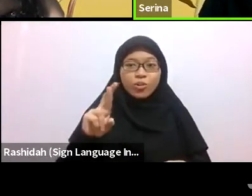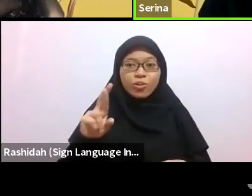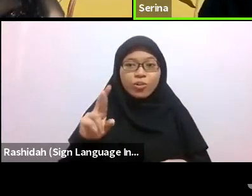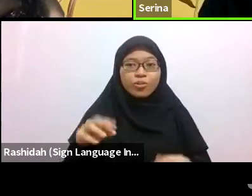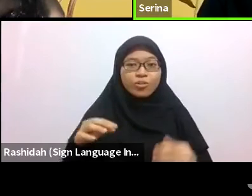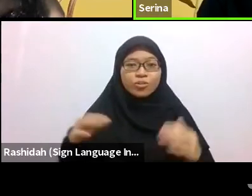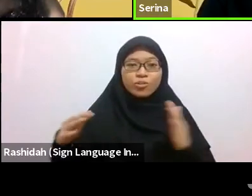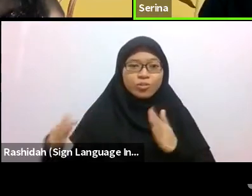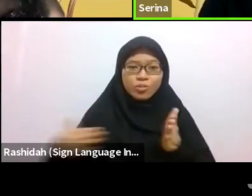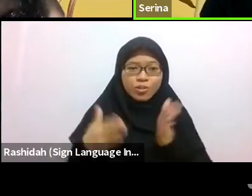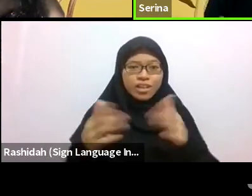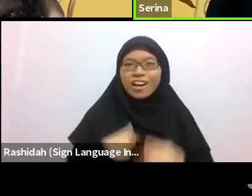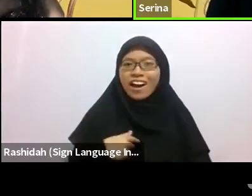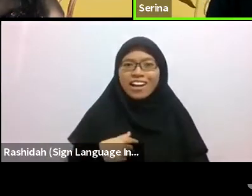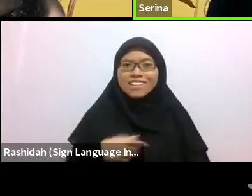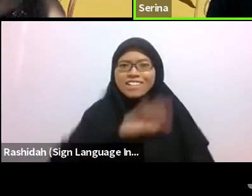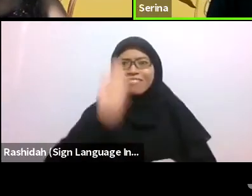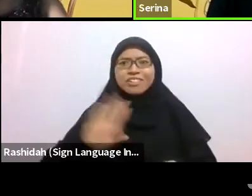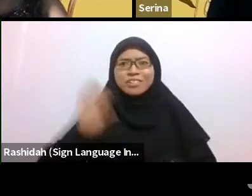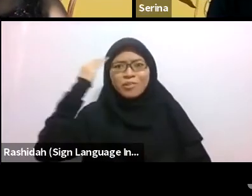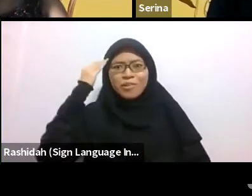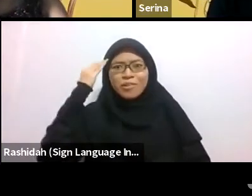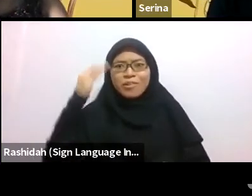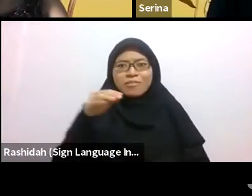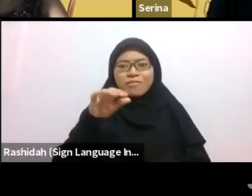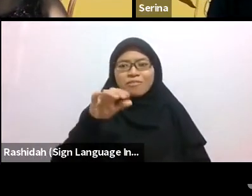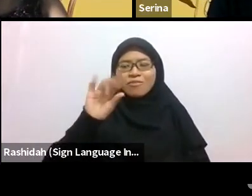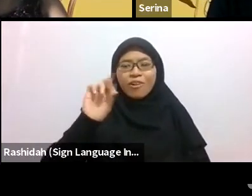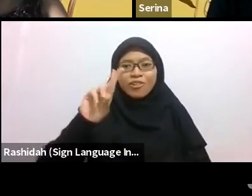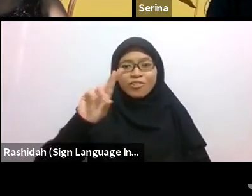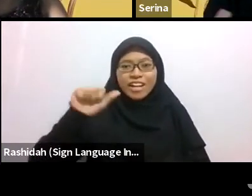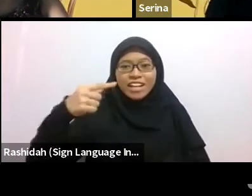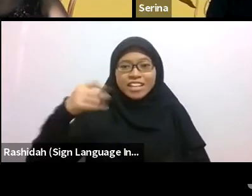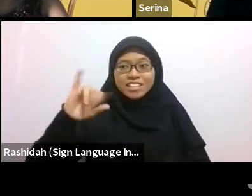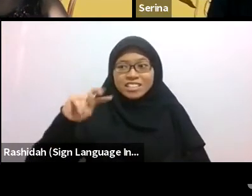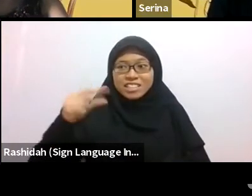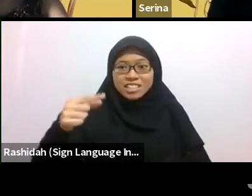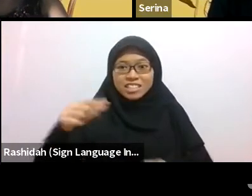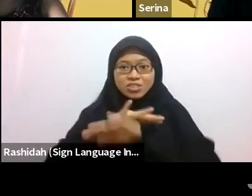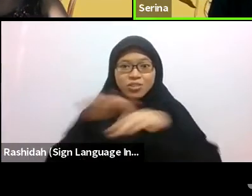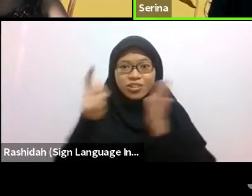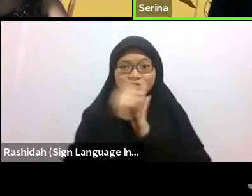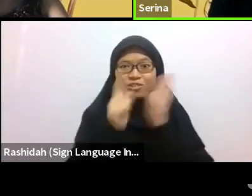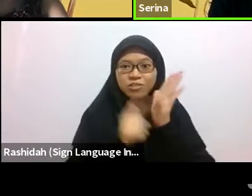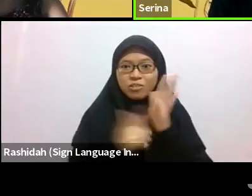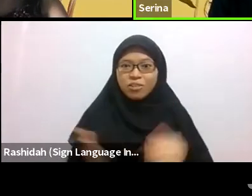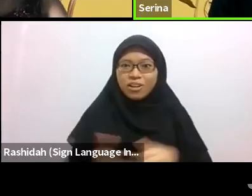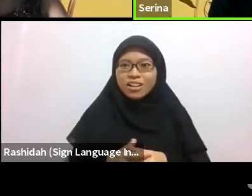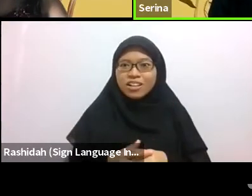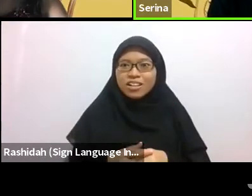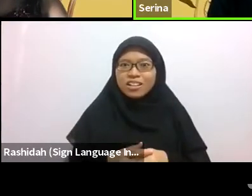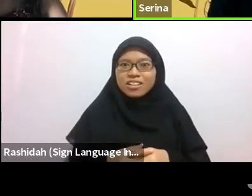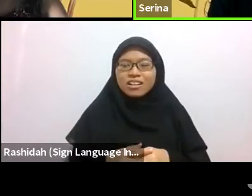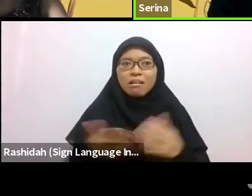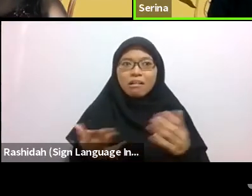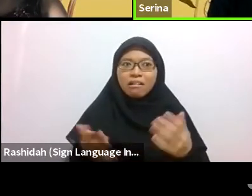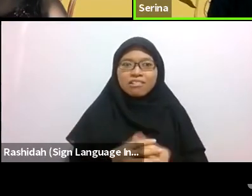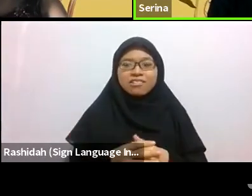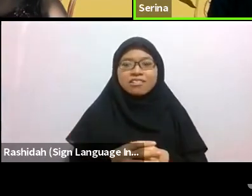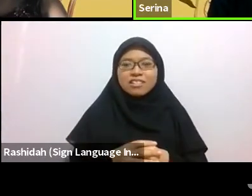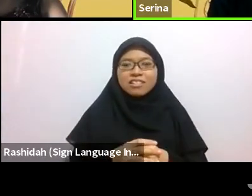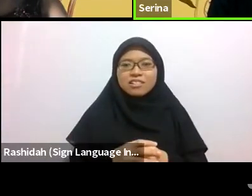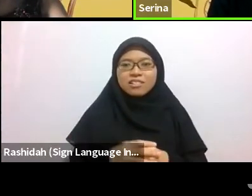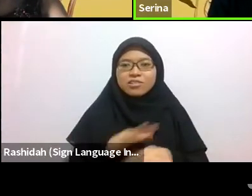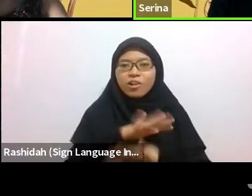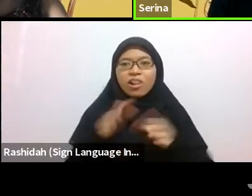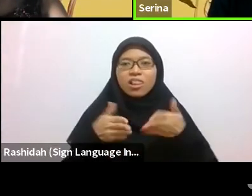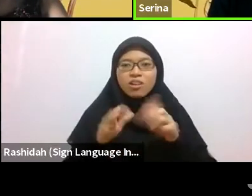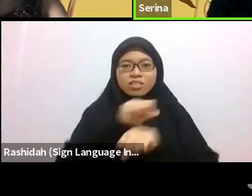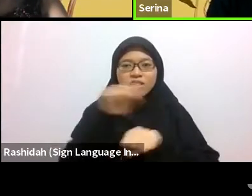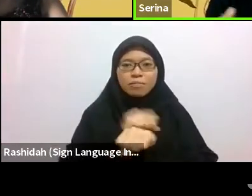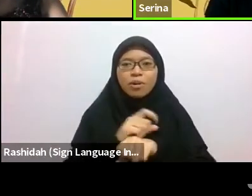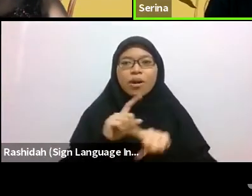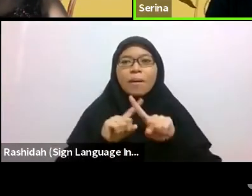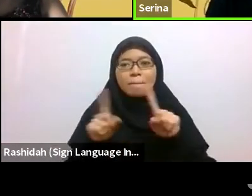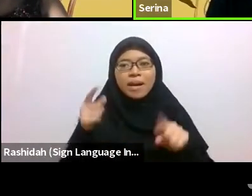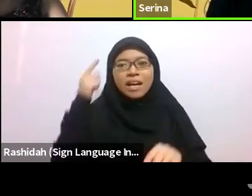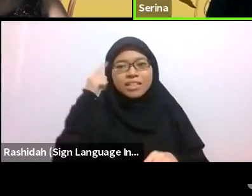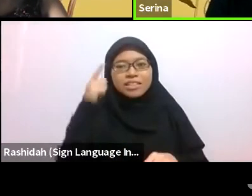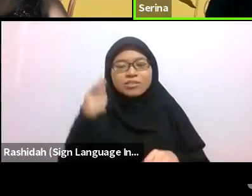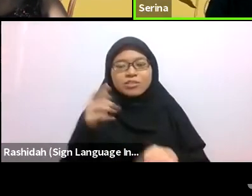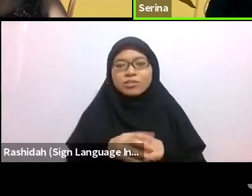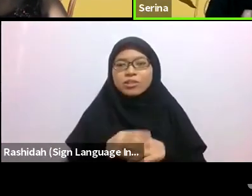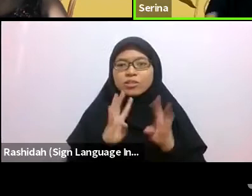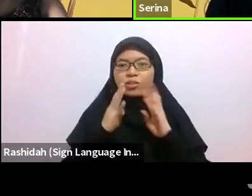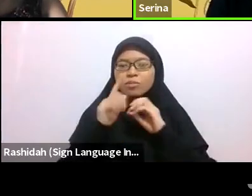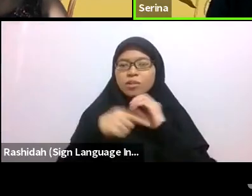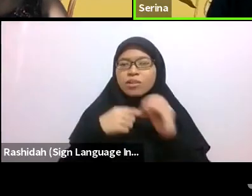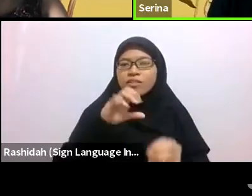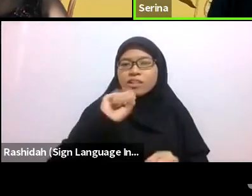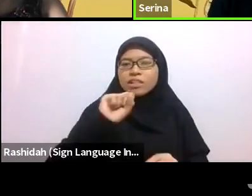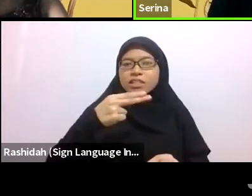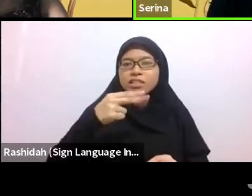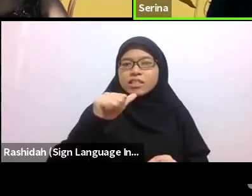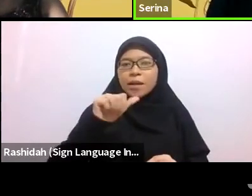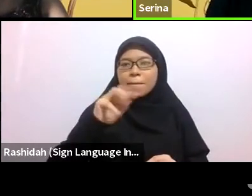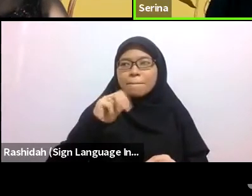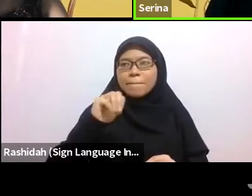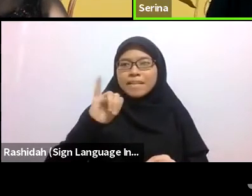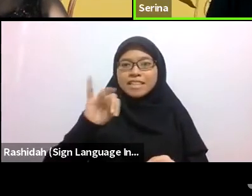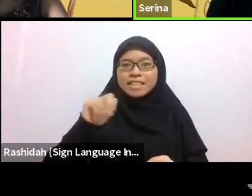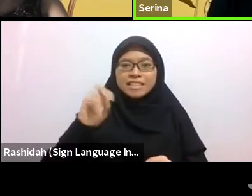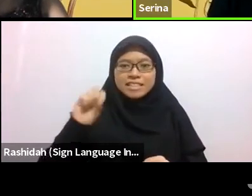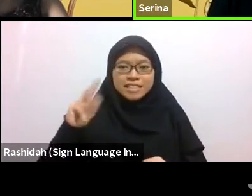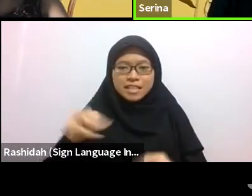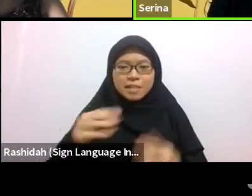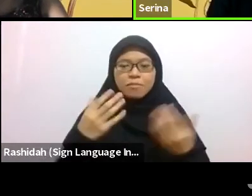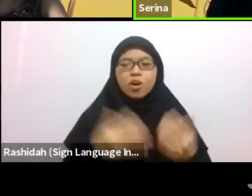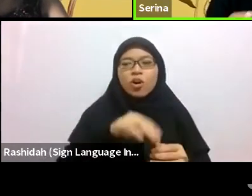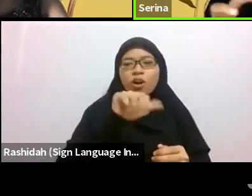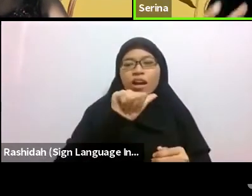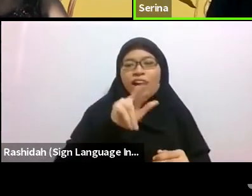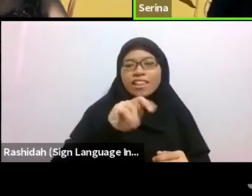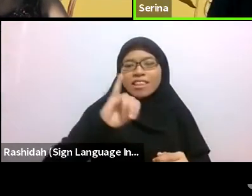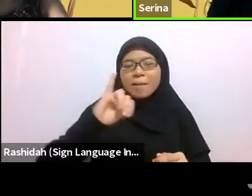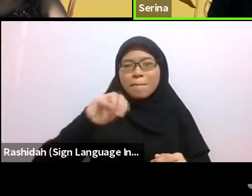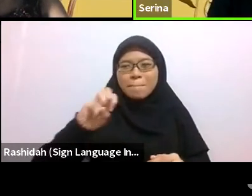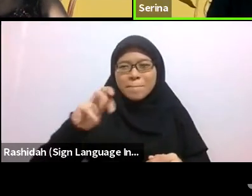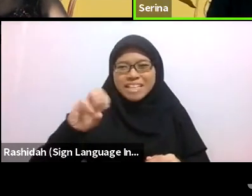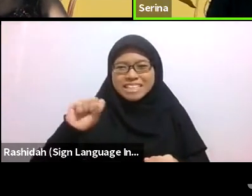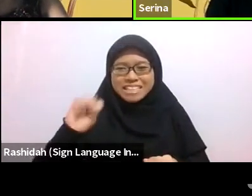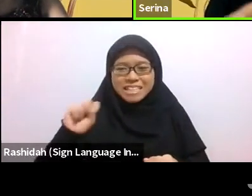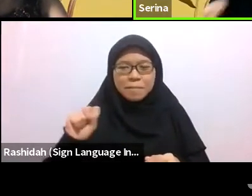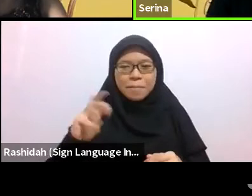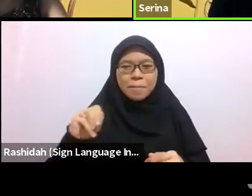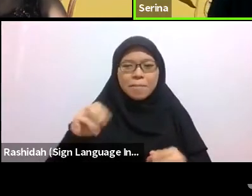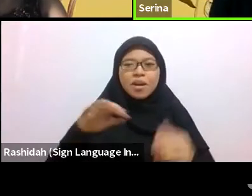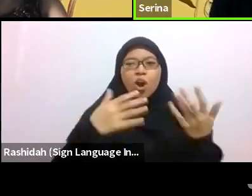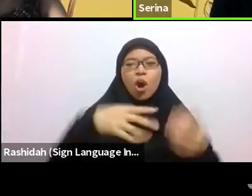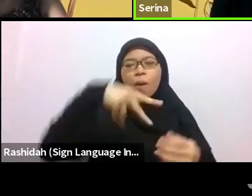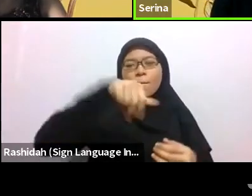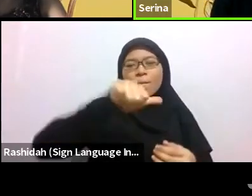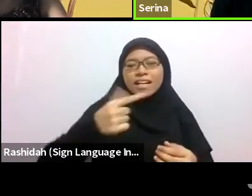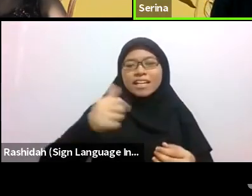But I think the question that came in also demonstrates how...if we talk about shamanism, or animism, or paganism, the labels are derogatory to an extent.